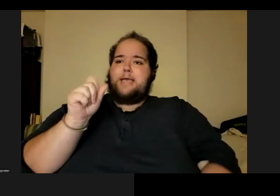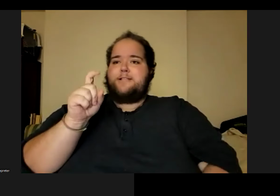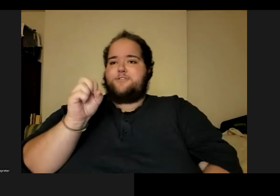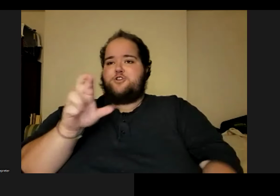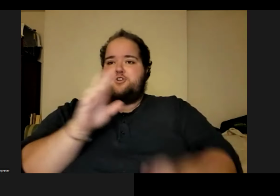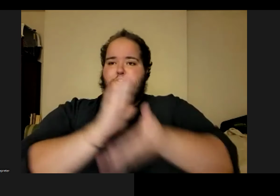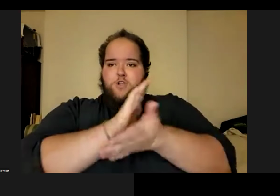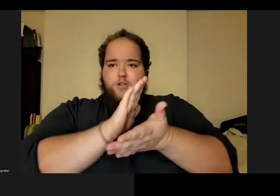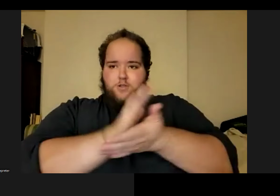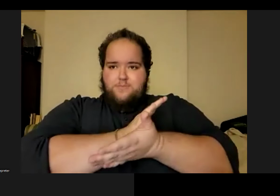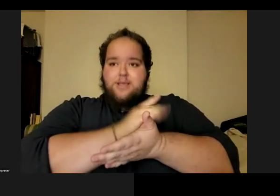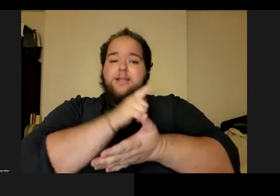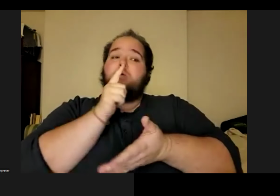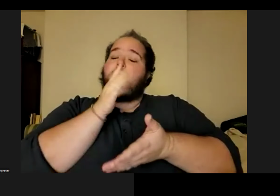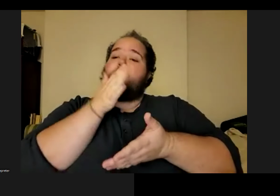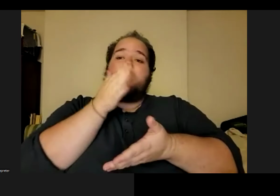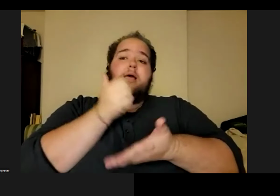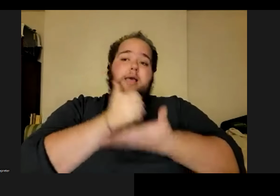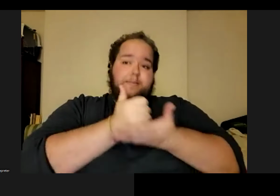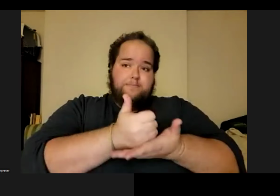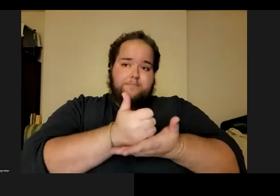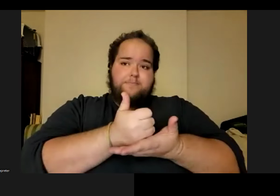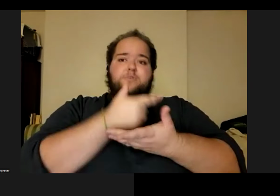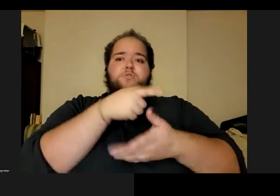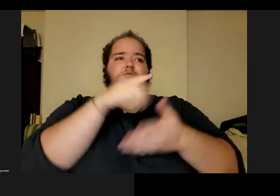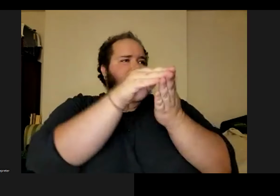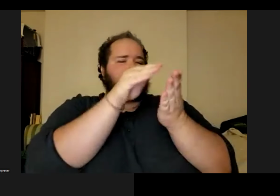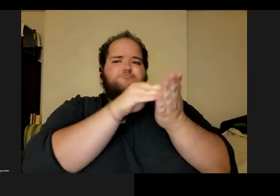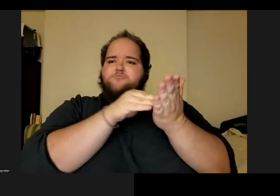is so helpful because you can put everything that you've done.